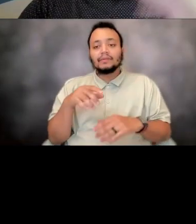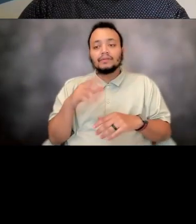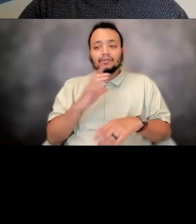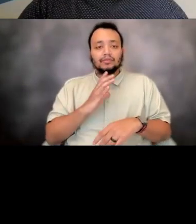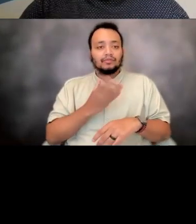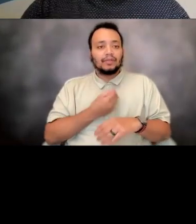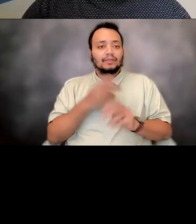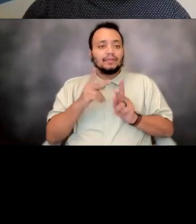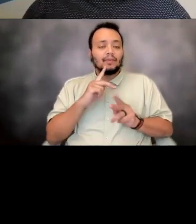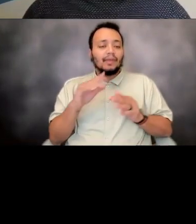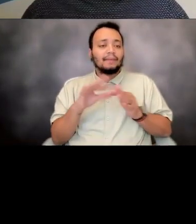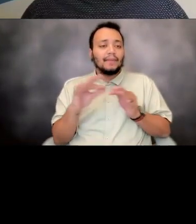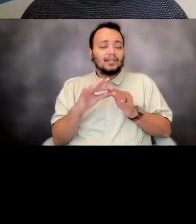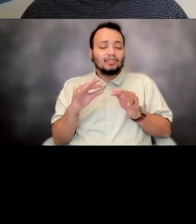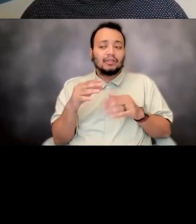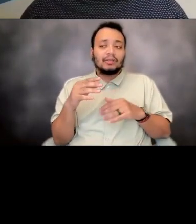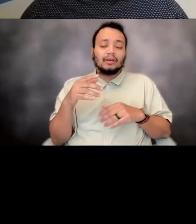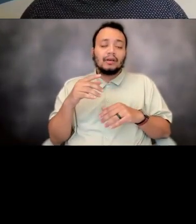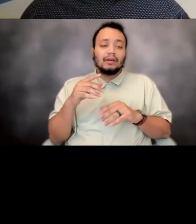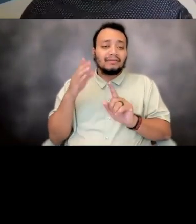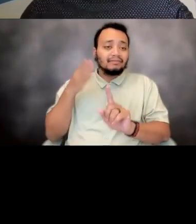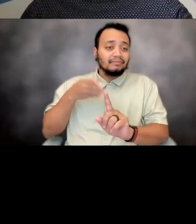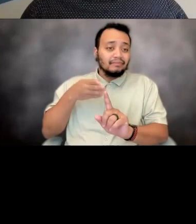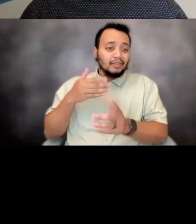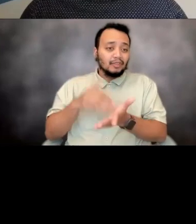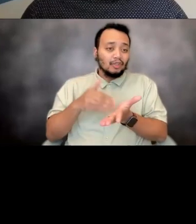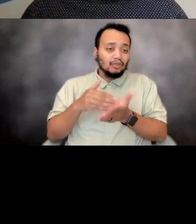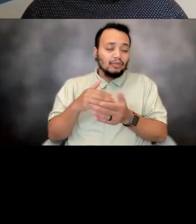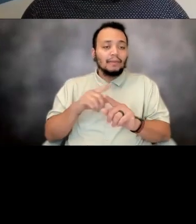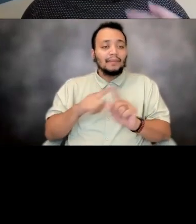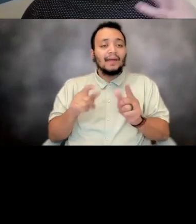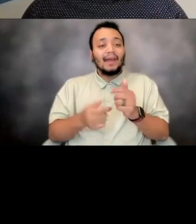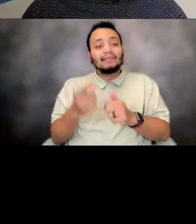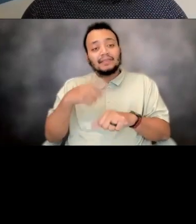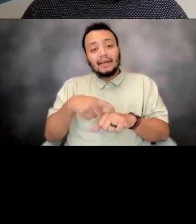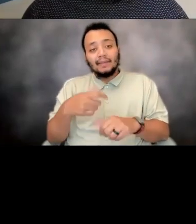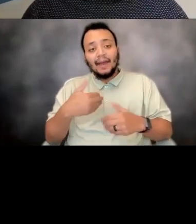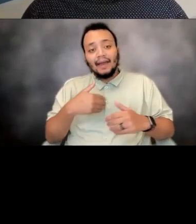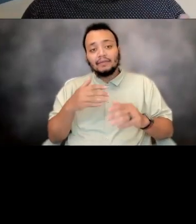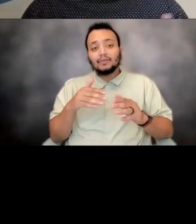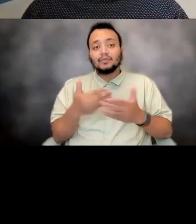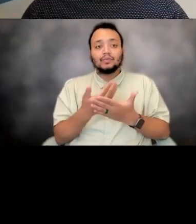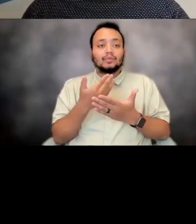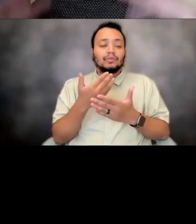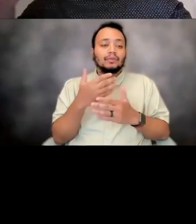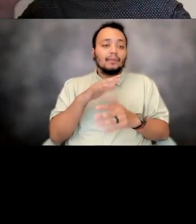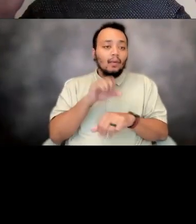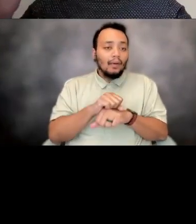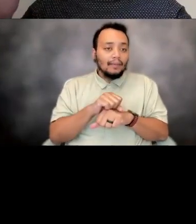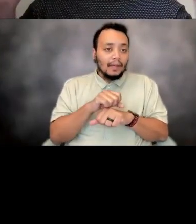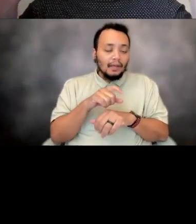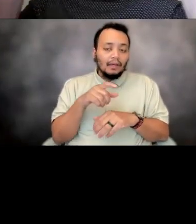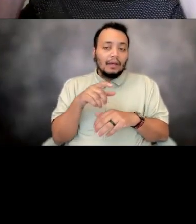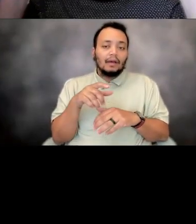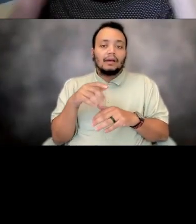I try and get five minutes for the appointment to explain that I'm trans, et cetera. And so you're really trying to download